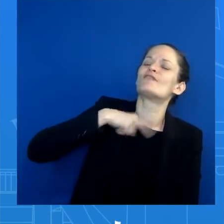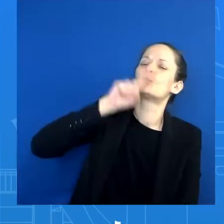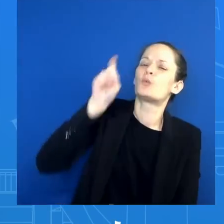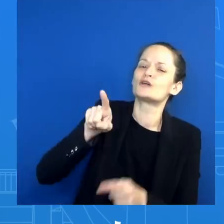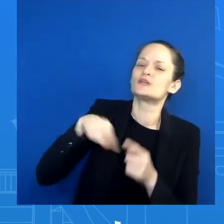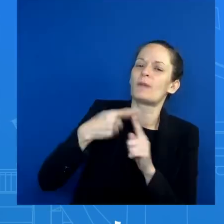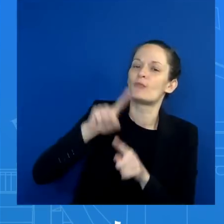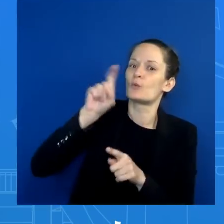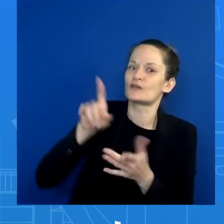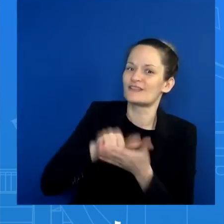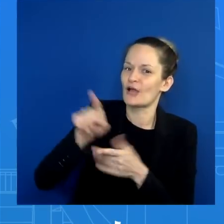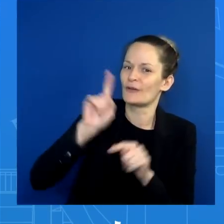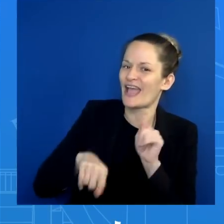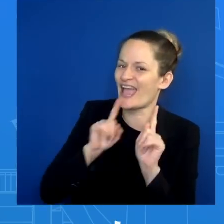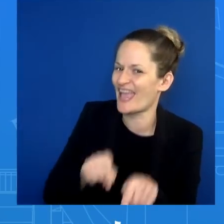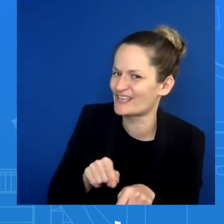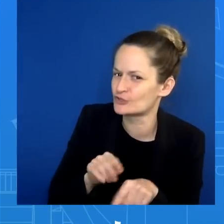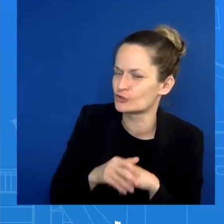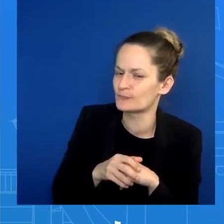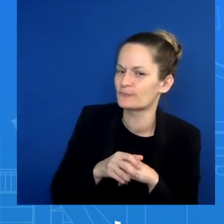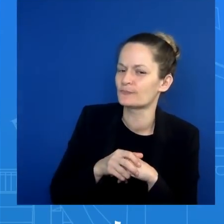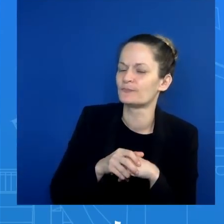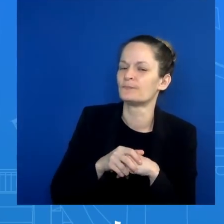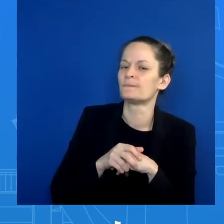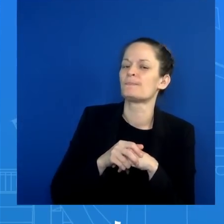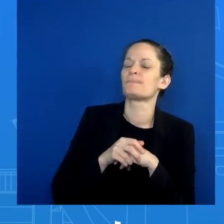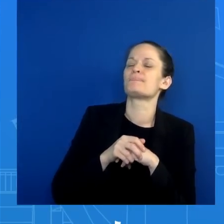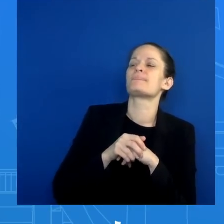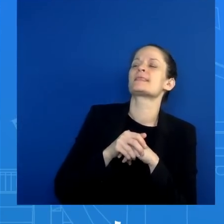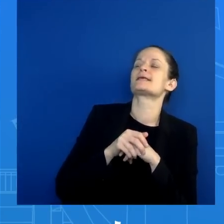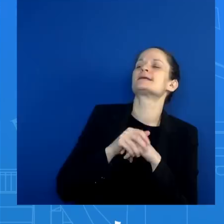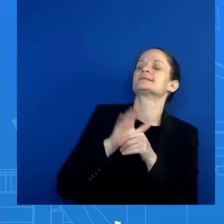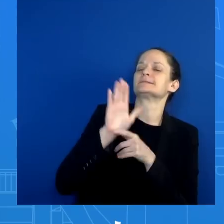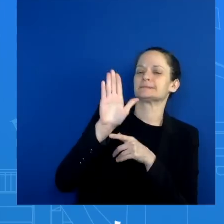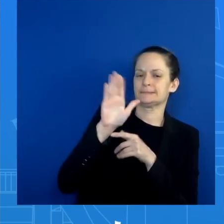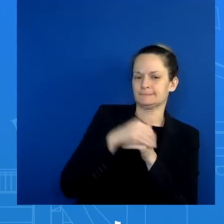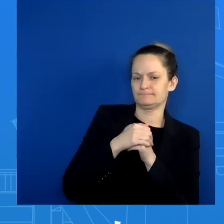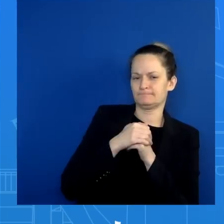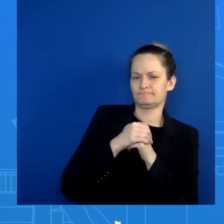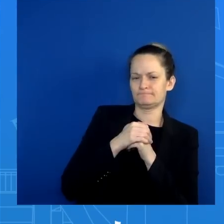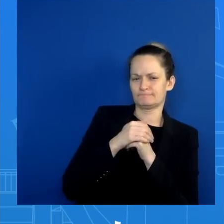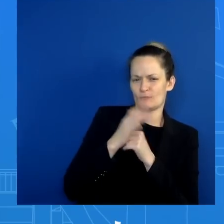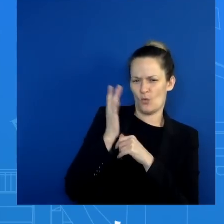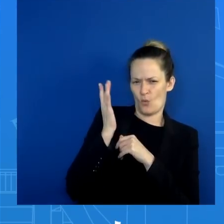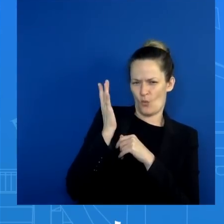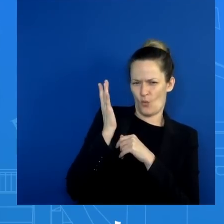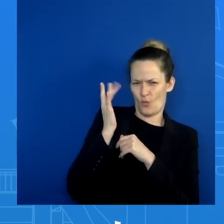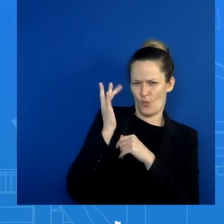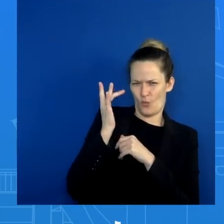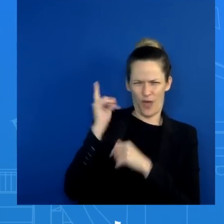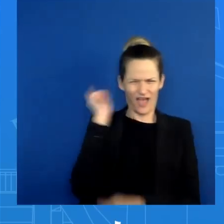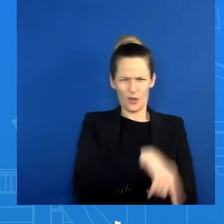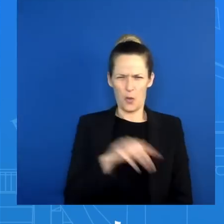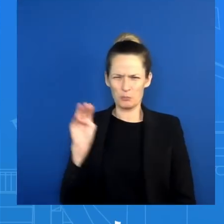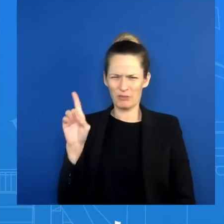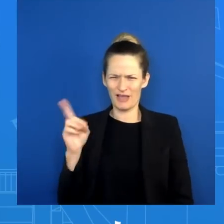is there anyone on the ballot in Chris Van Hollen or anyone like that who The president needs to spend his time